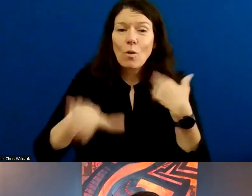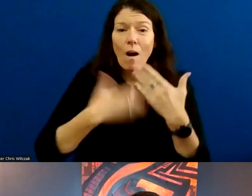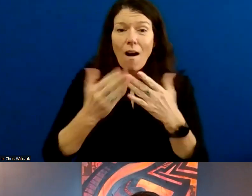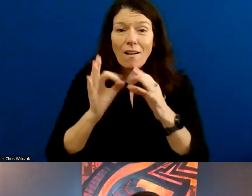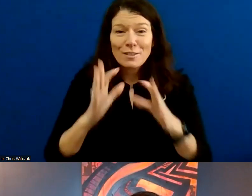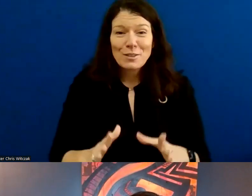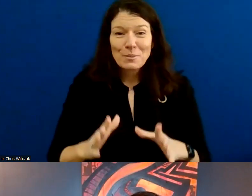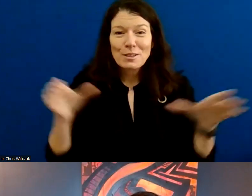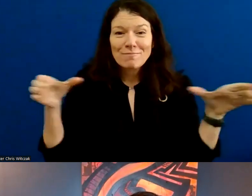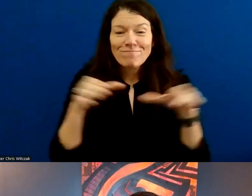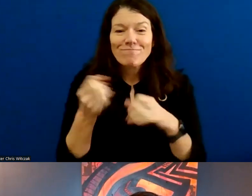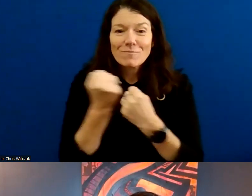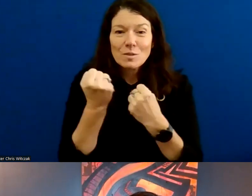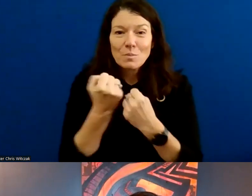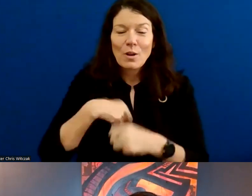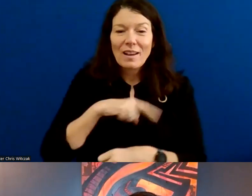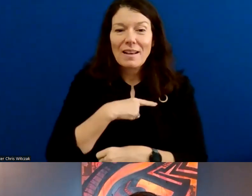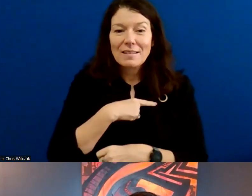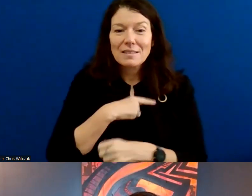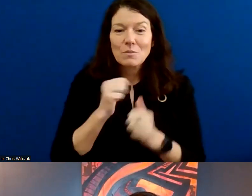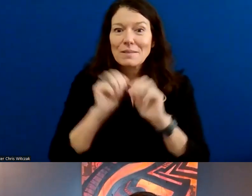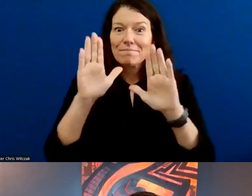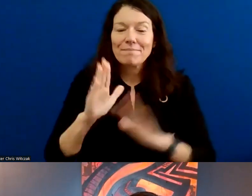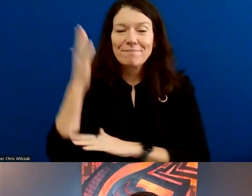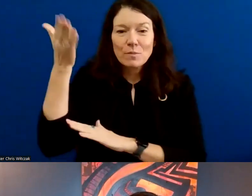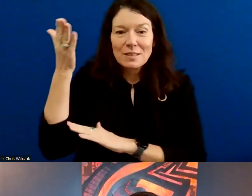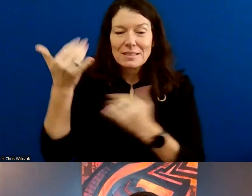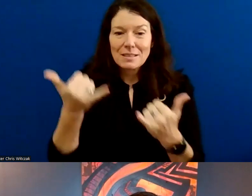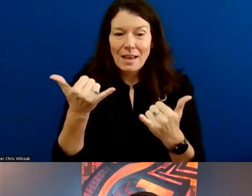being here and supporting us with this amazing presentation today we're super excited to